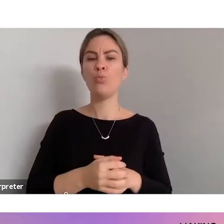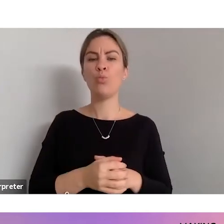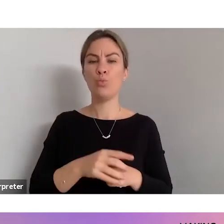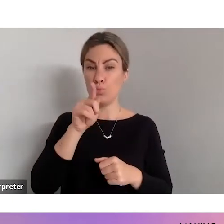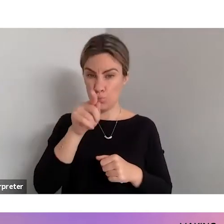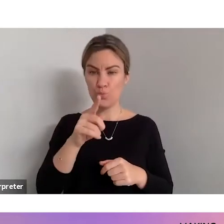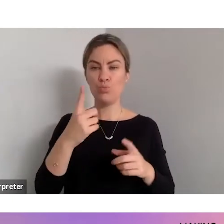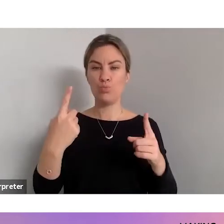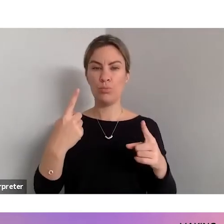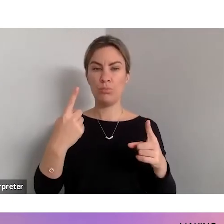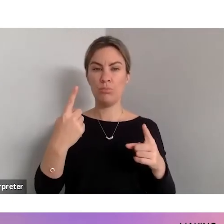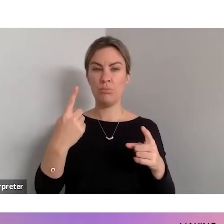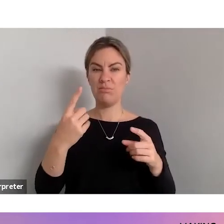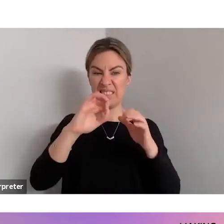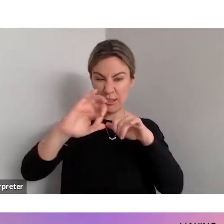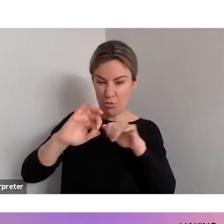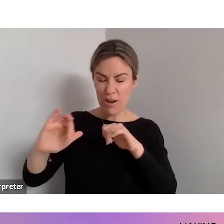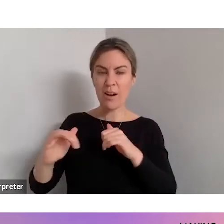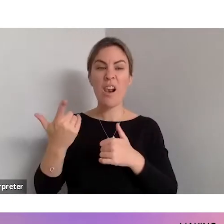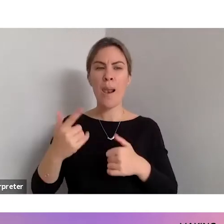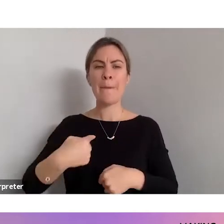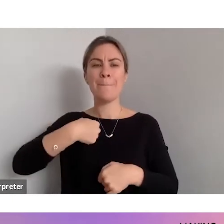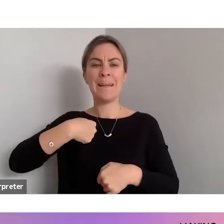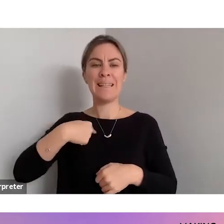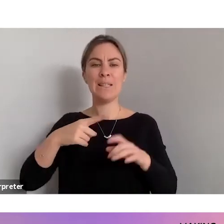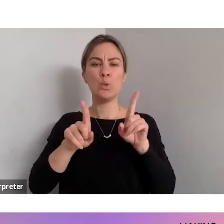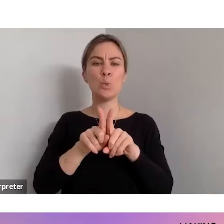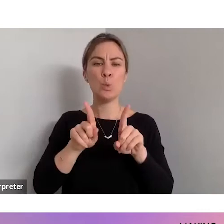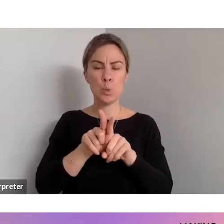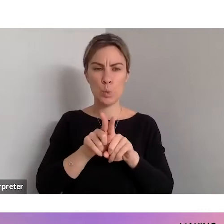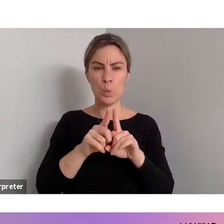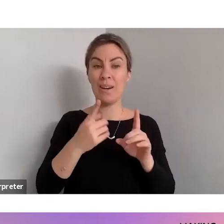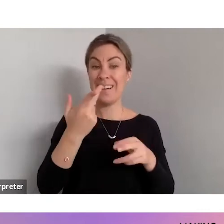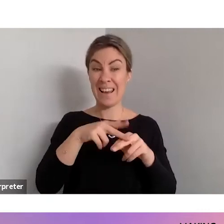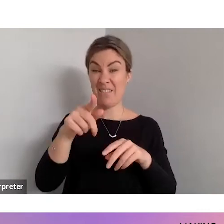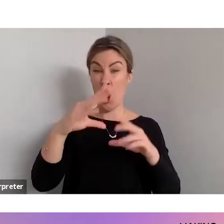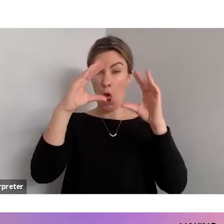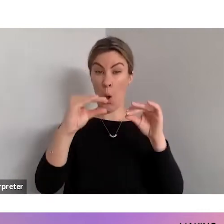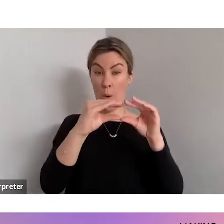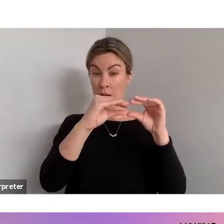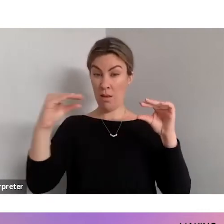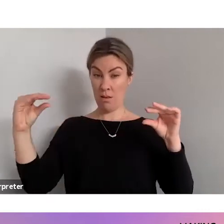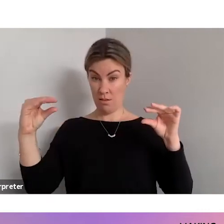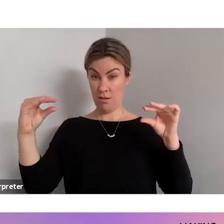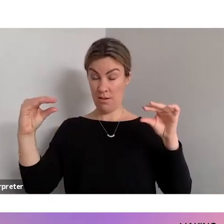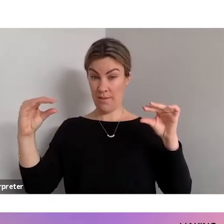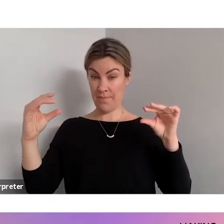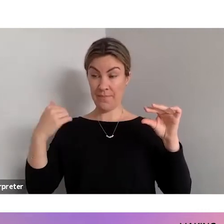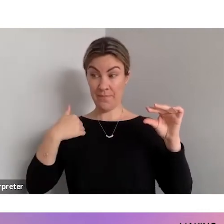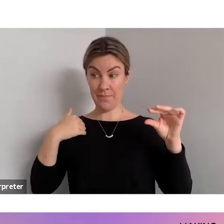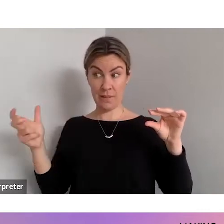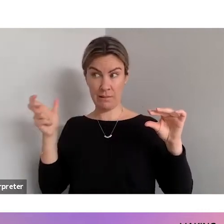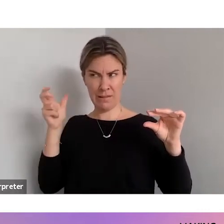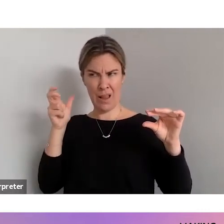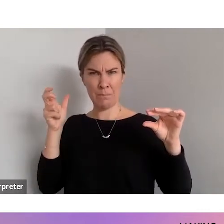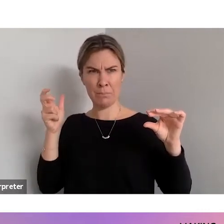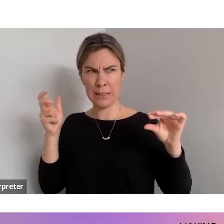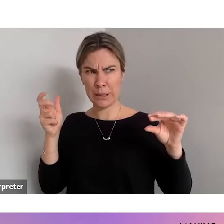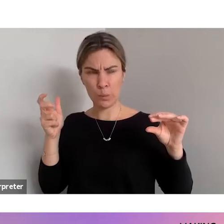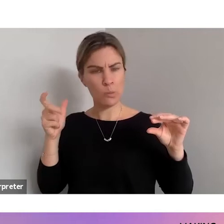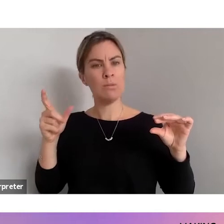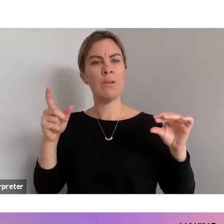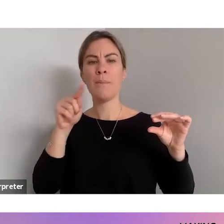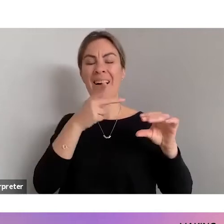So, the me too #uses the same if the M and DTR capitalise.